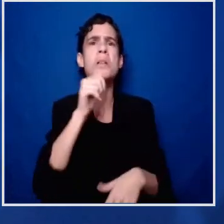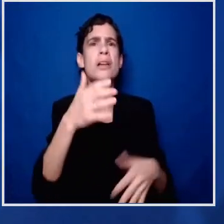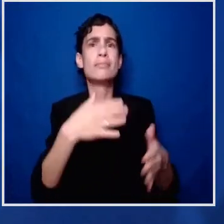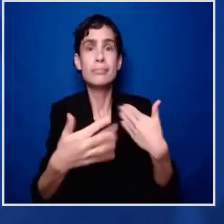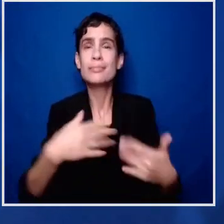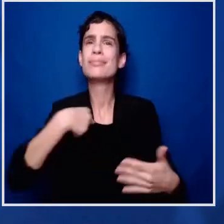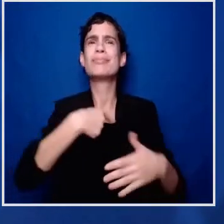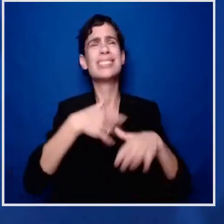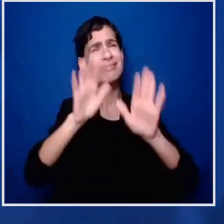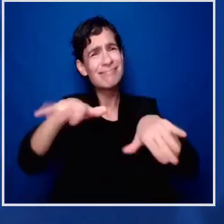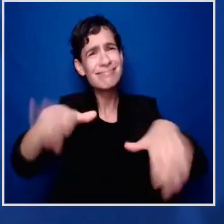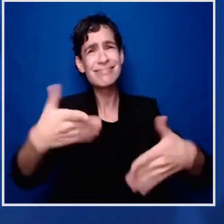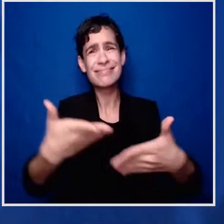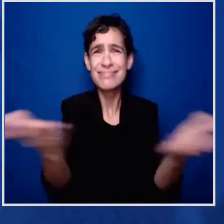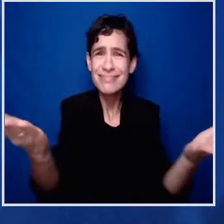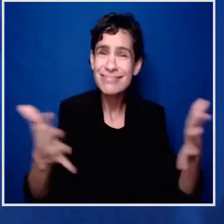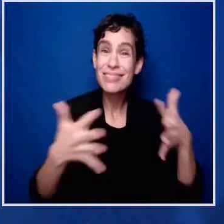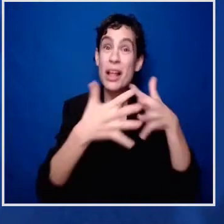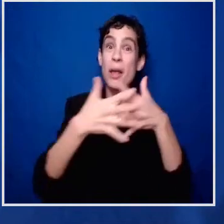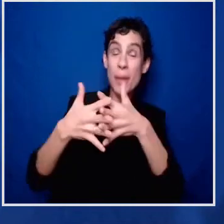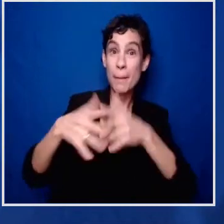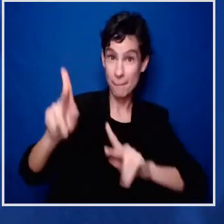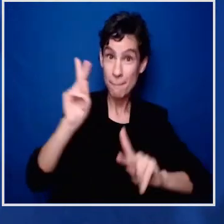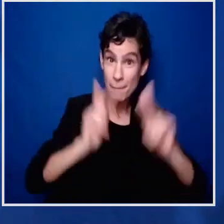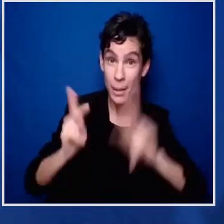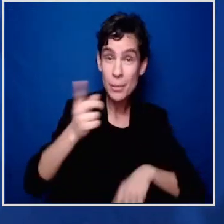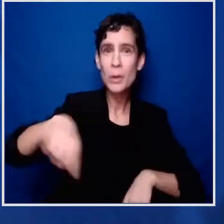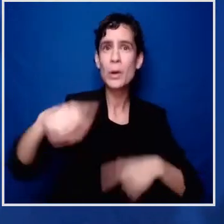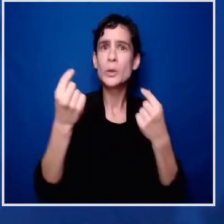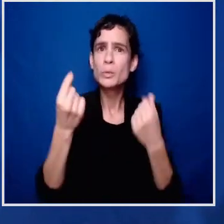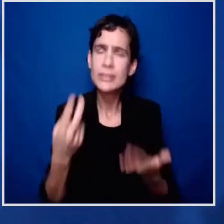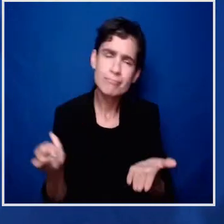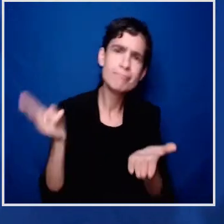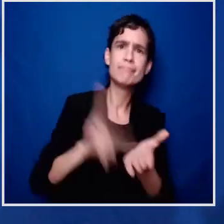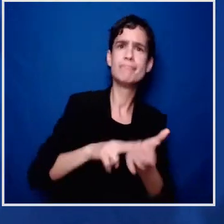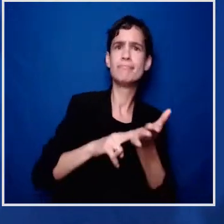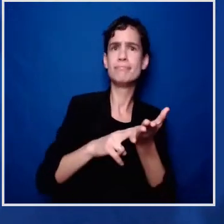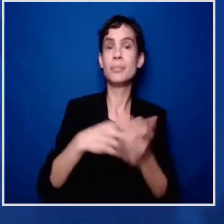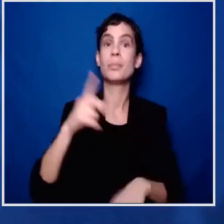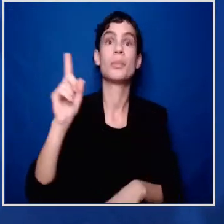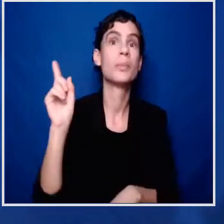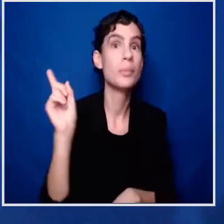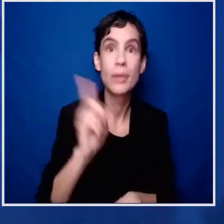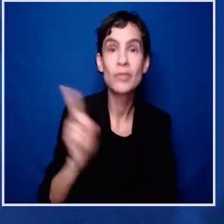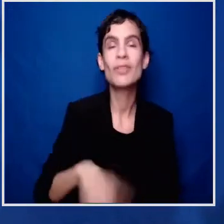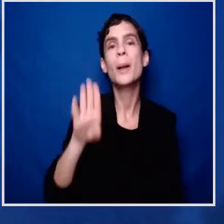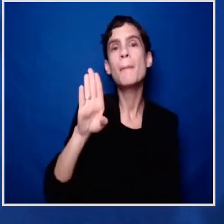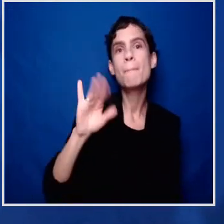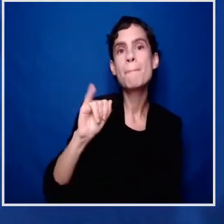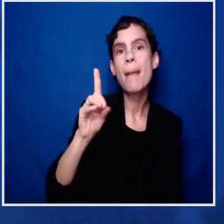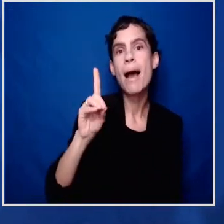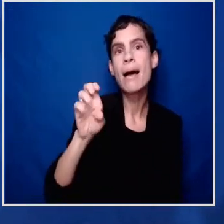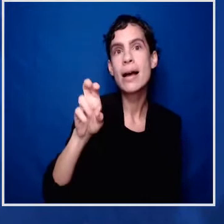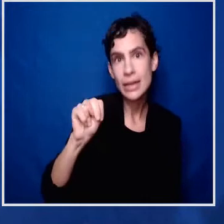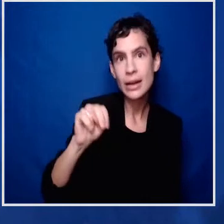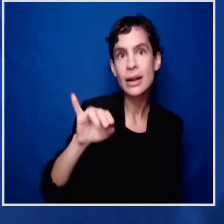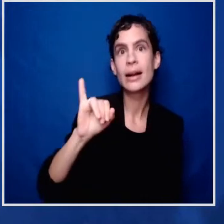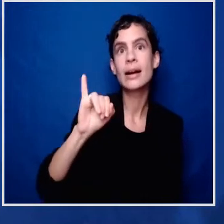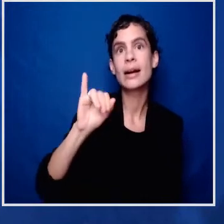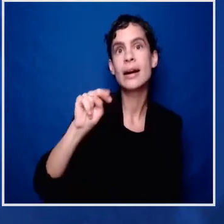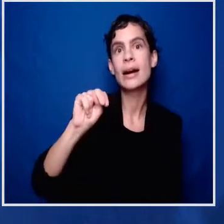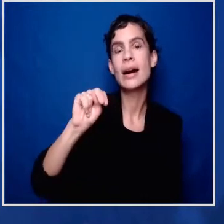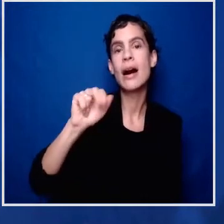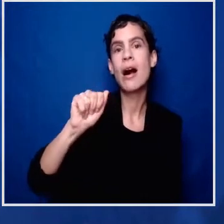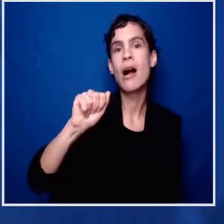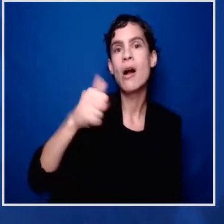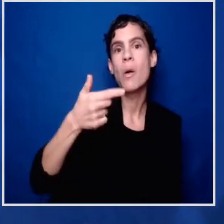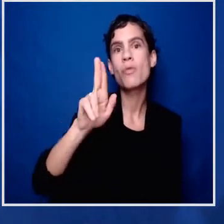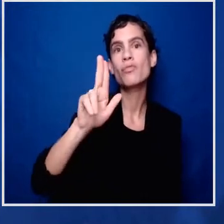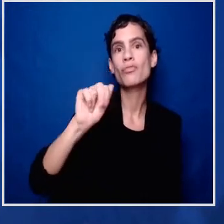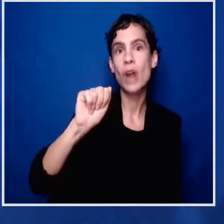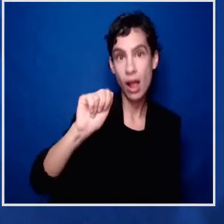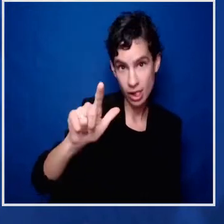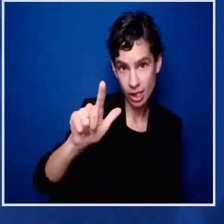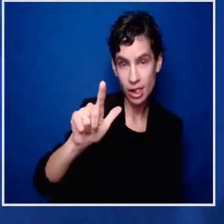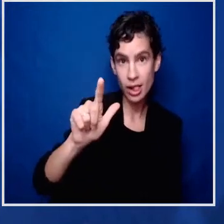TO SIGN UP AT